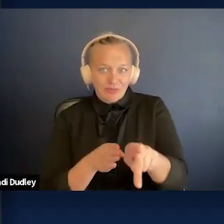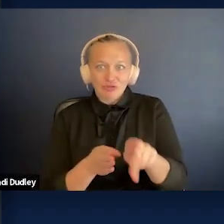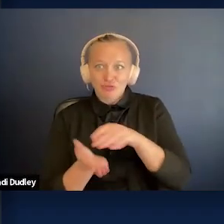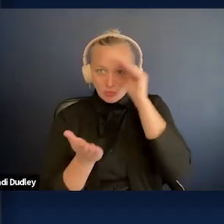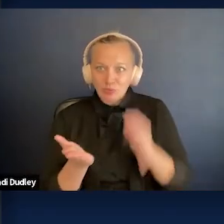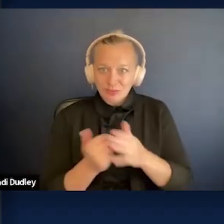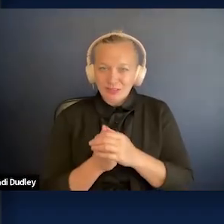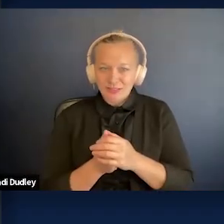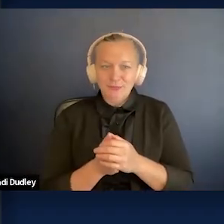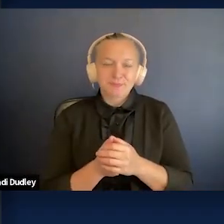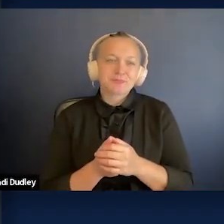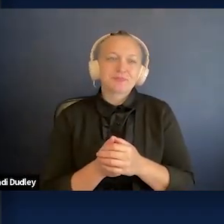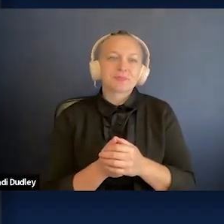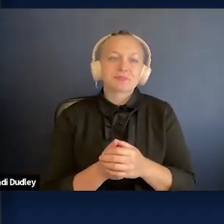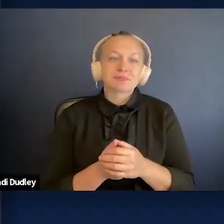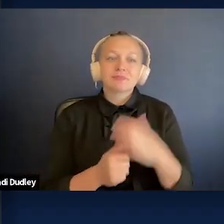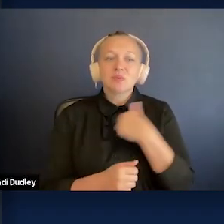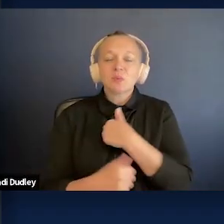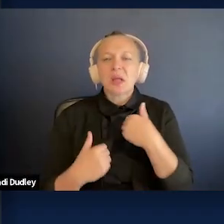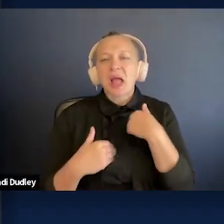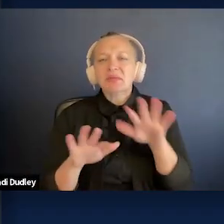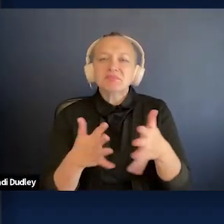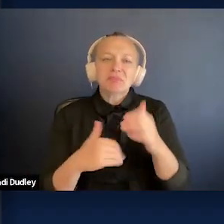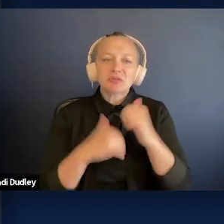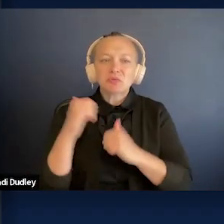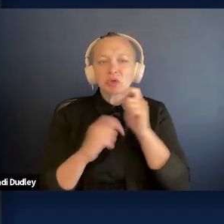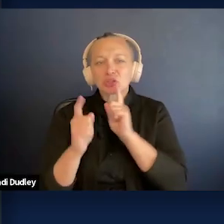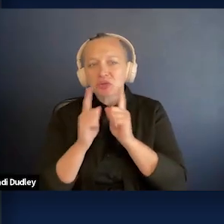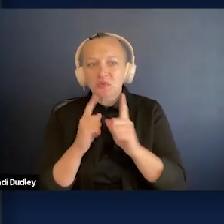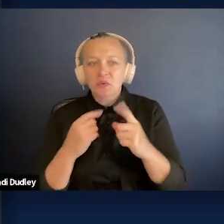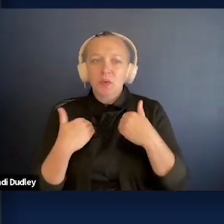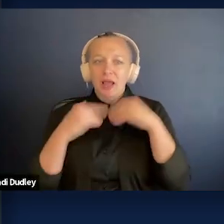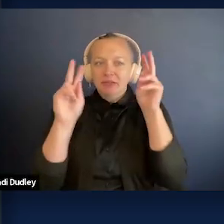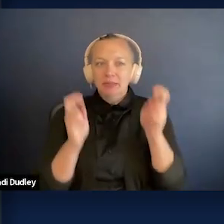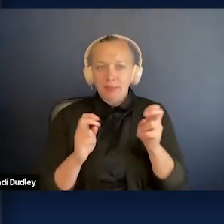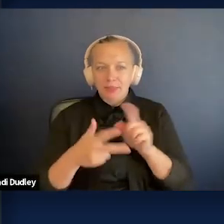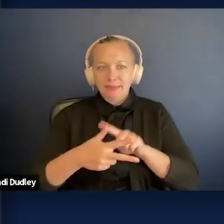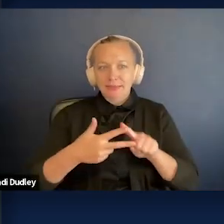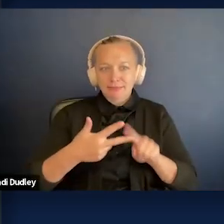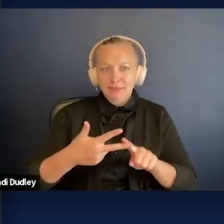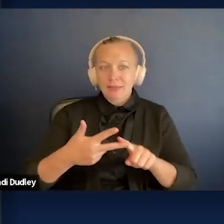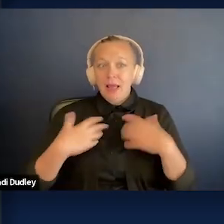And so, um, we conducted semi-structured interviews. Those topics included experiences in health professions education.